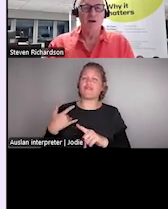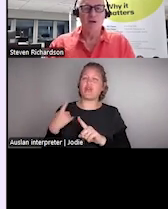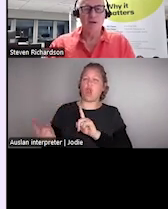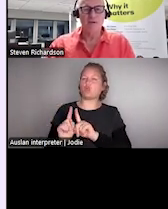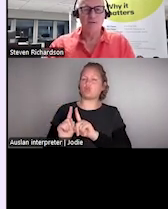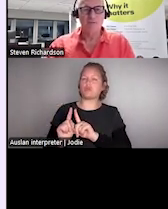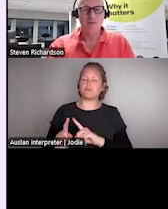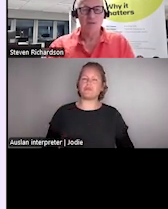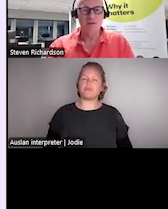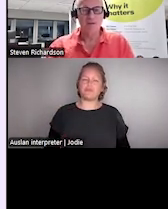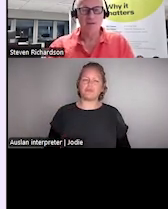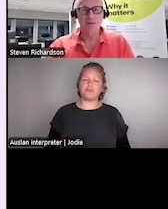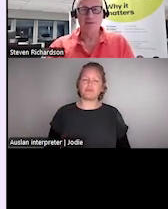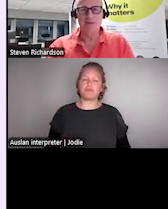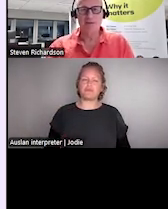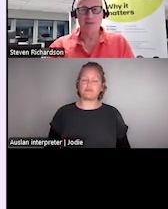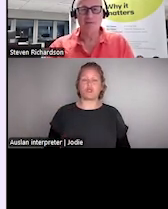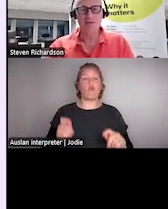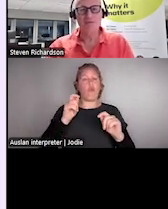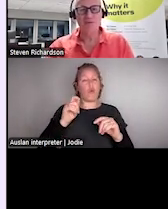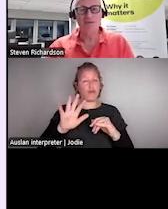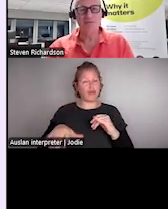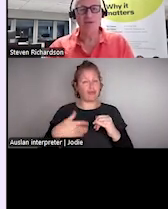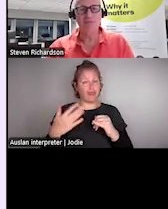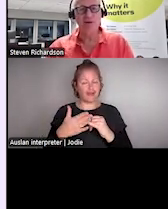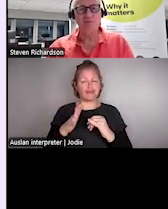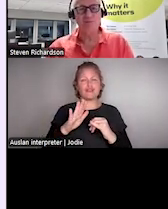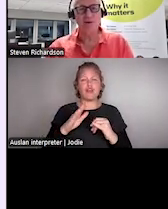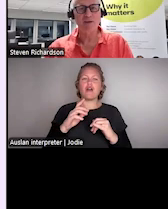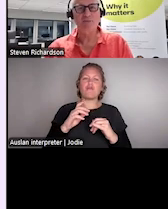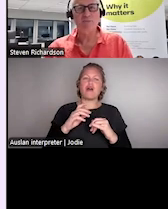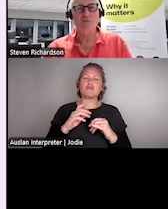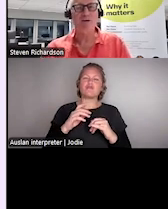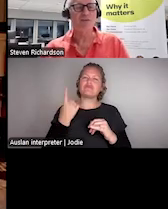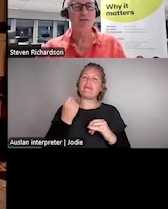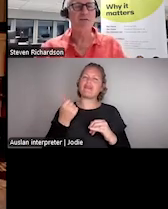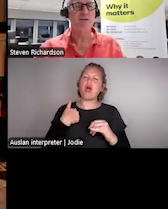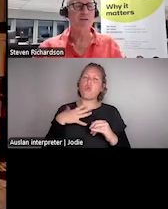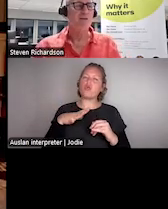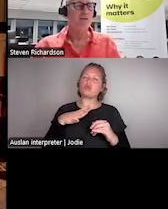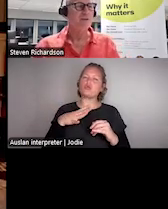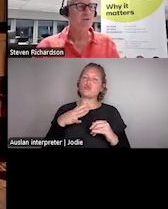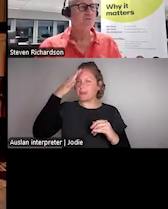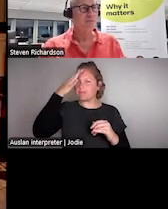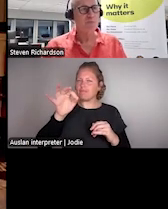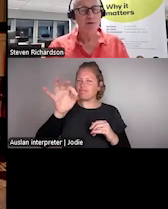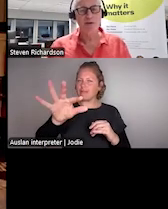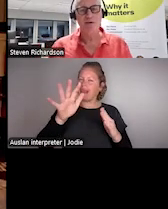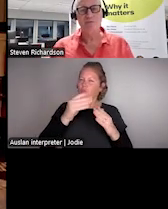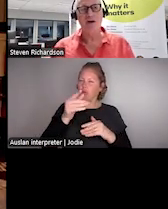OK, we are nearly at the end here. But I just want to leave you the idea that dreaming big